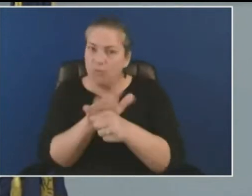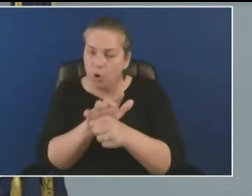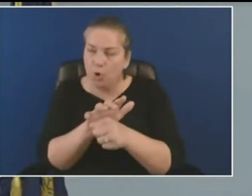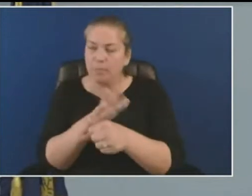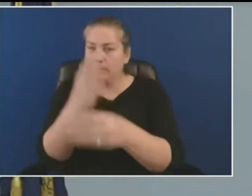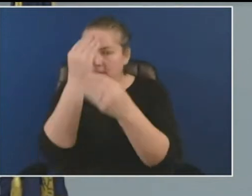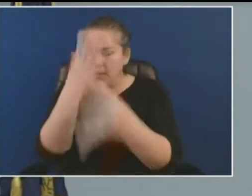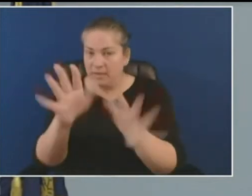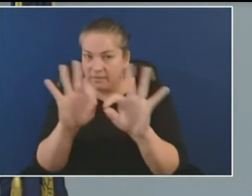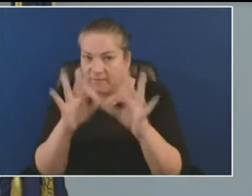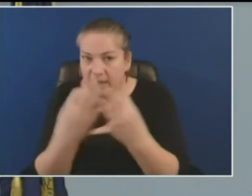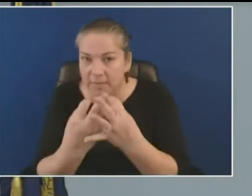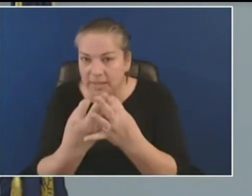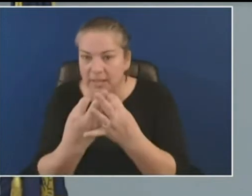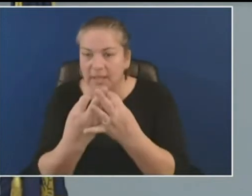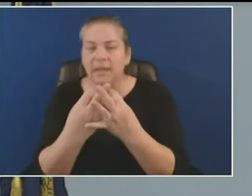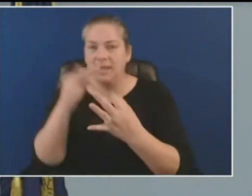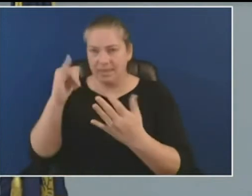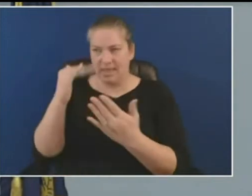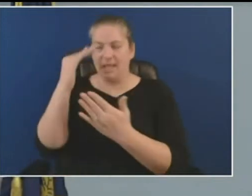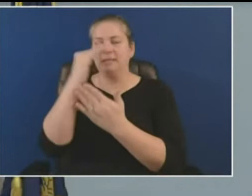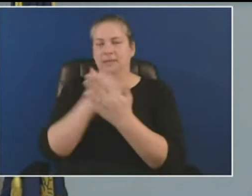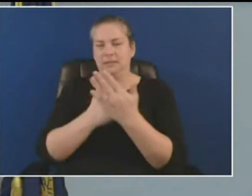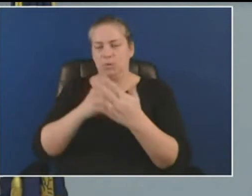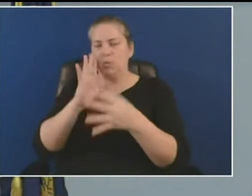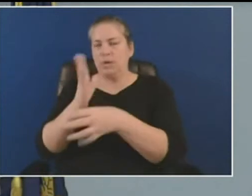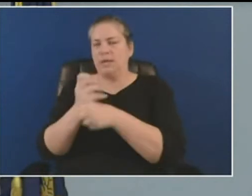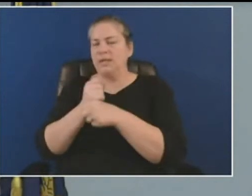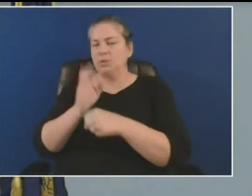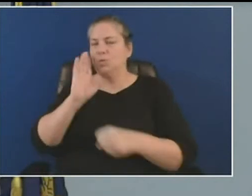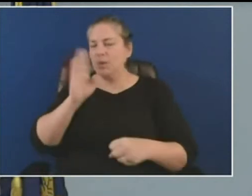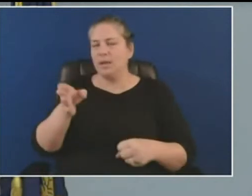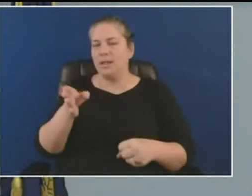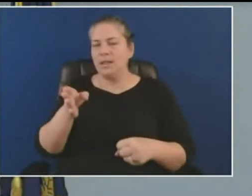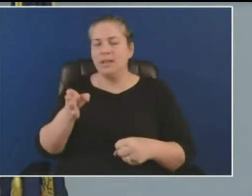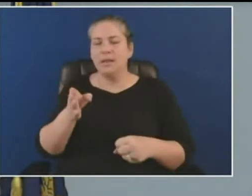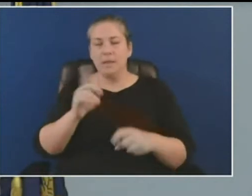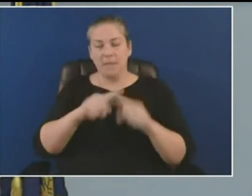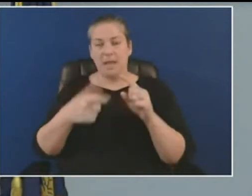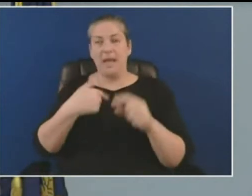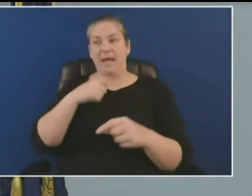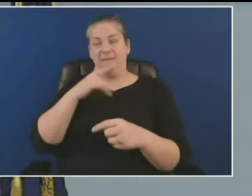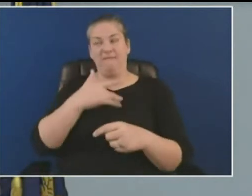together but we we I now firmly believe it's it's going to be well over 70.